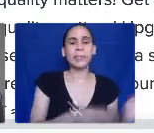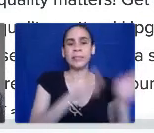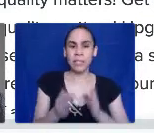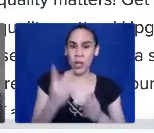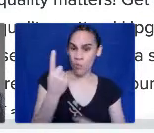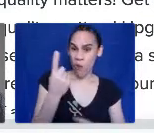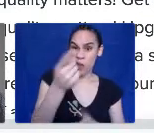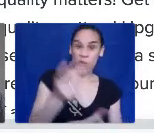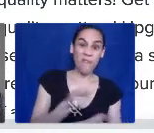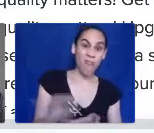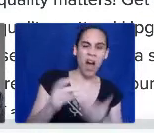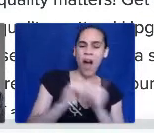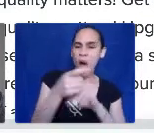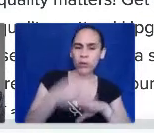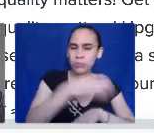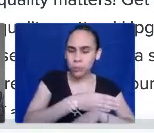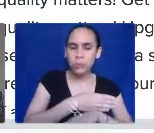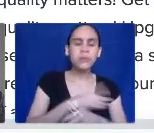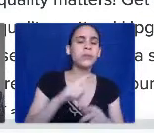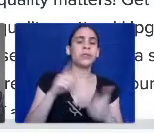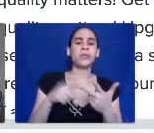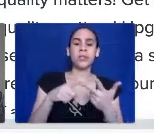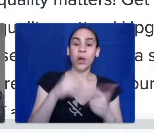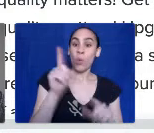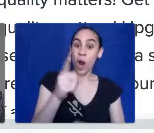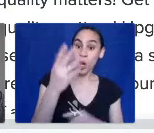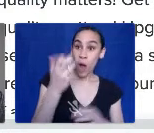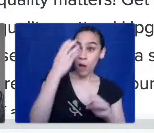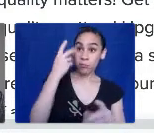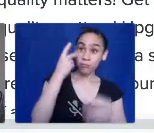big ones is where do you want to be in five years record yourself on video answering those questions